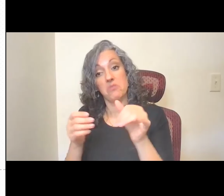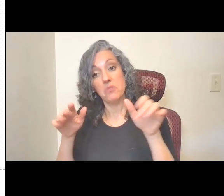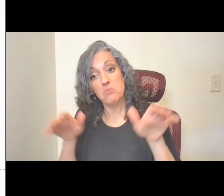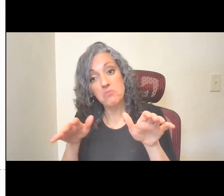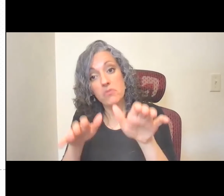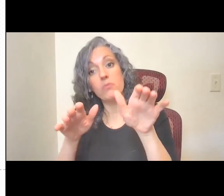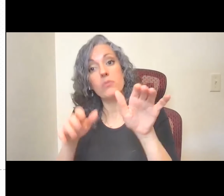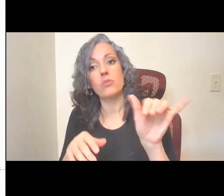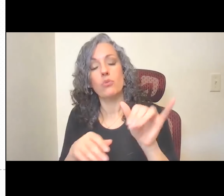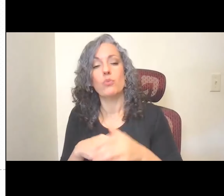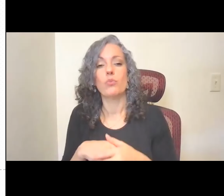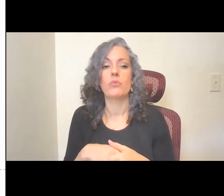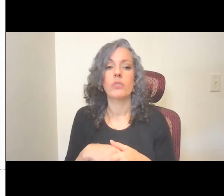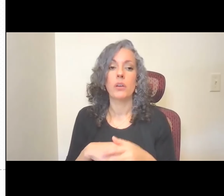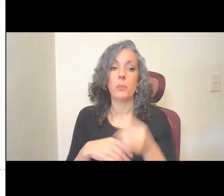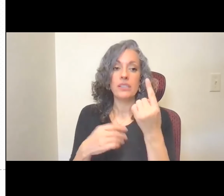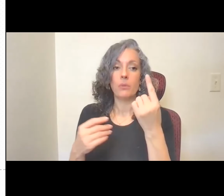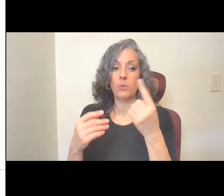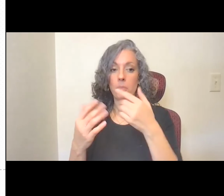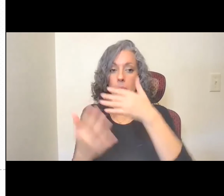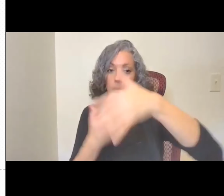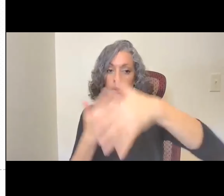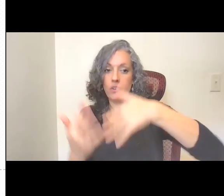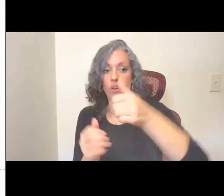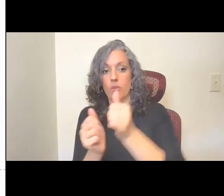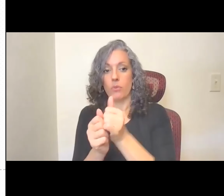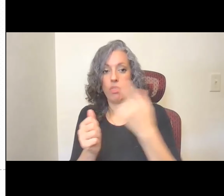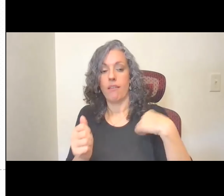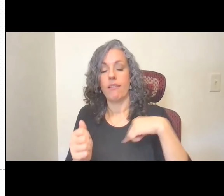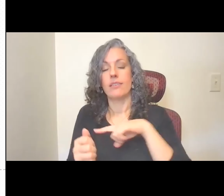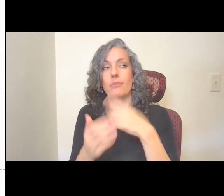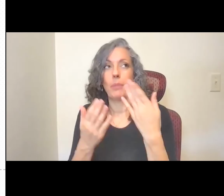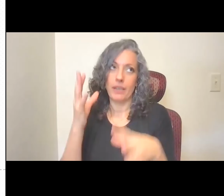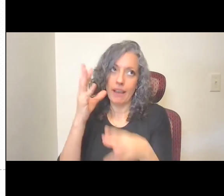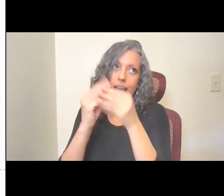interact with those and then you might need some extra statuses like error, success information.